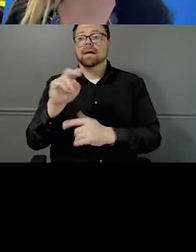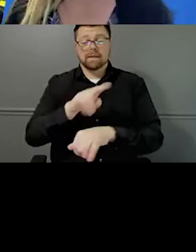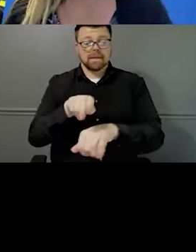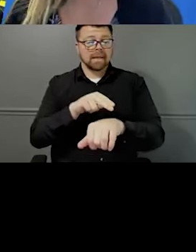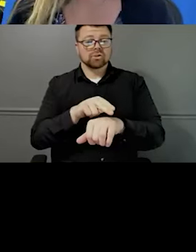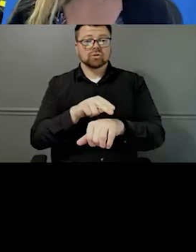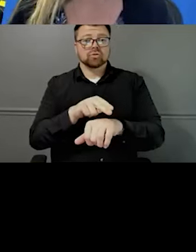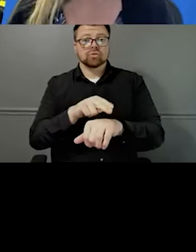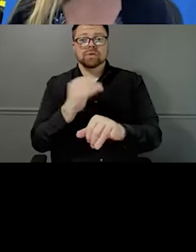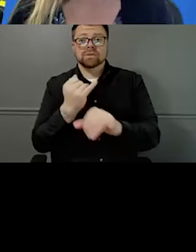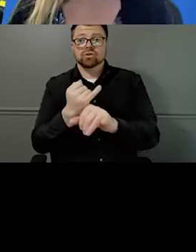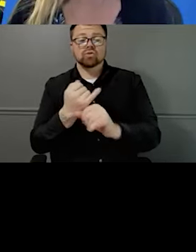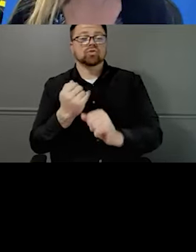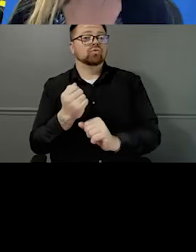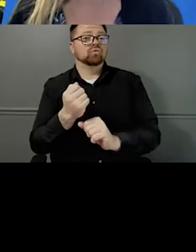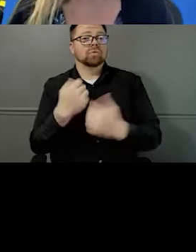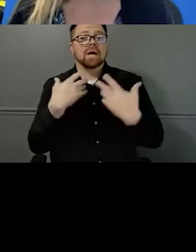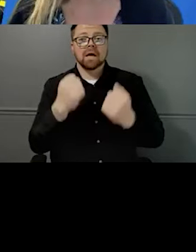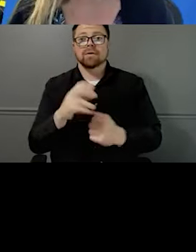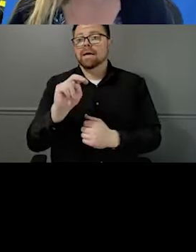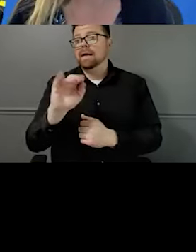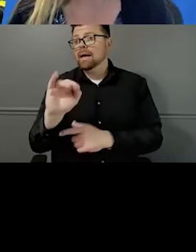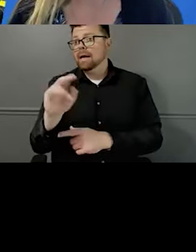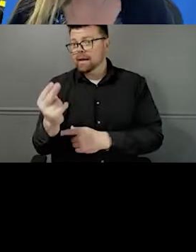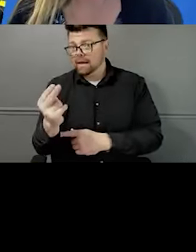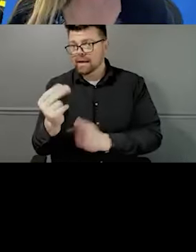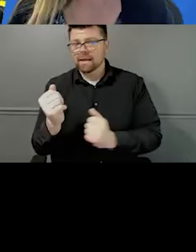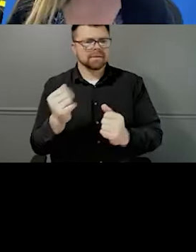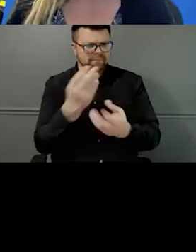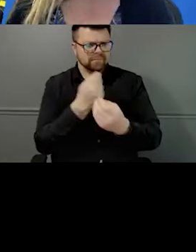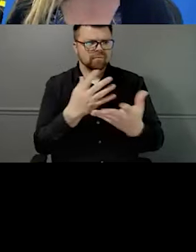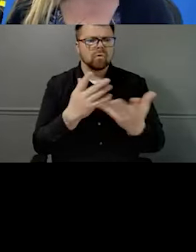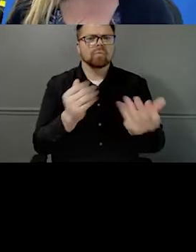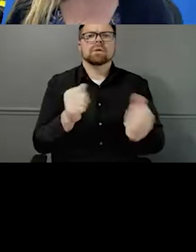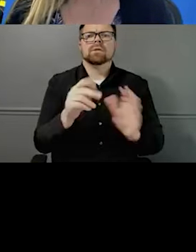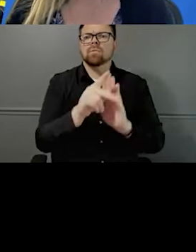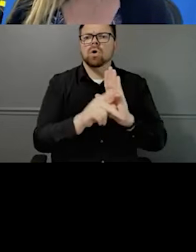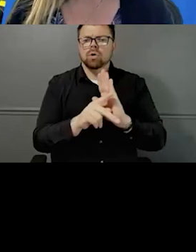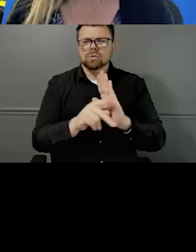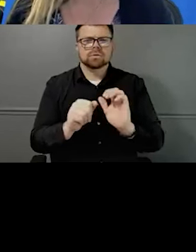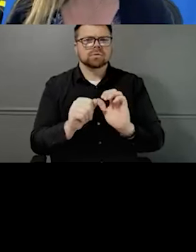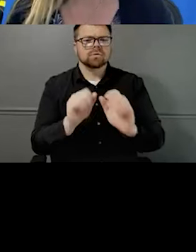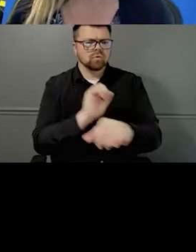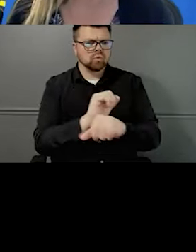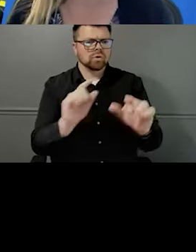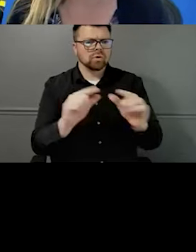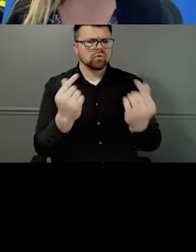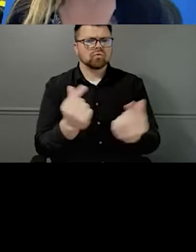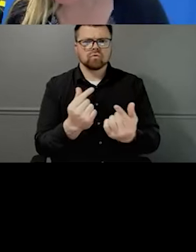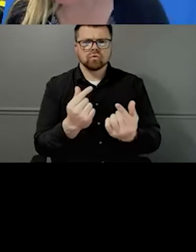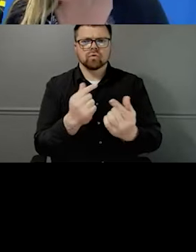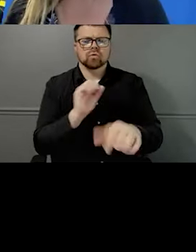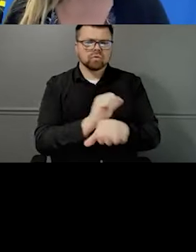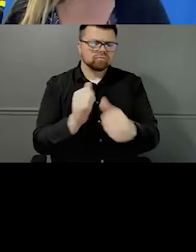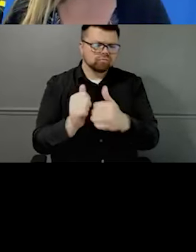co-chaired this disclosure policy working group, Again, the common forms very much were